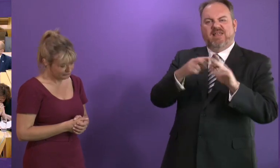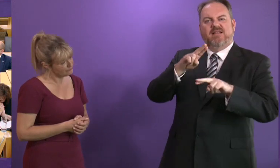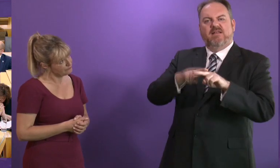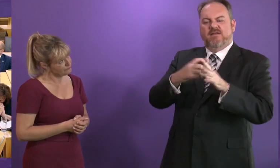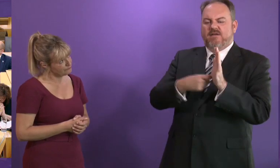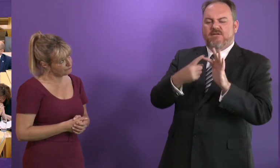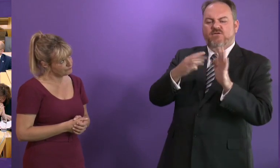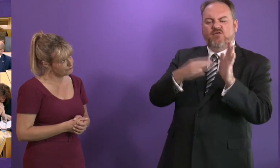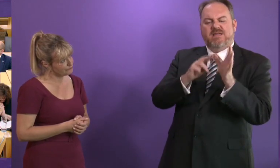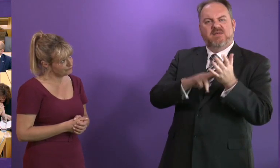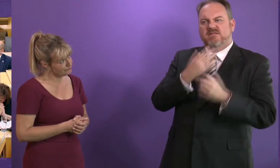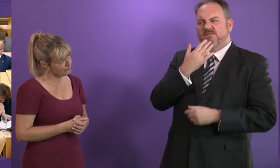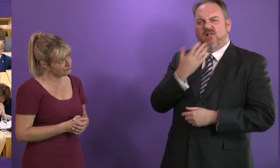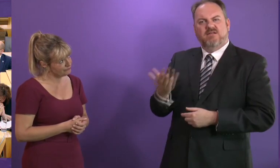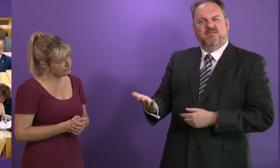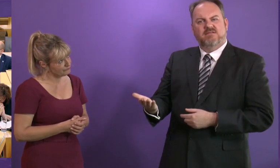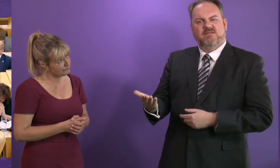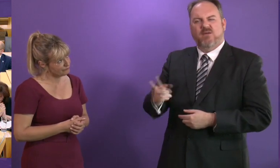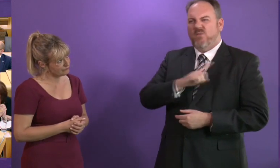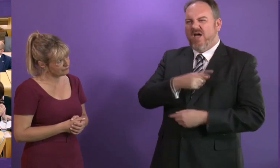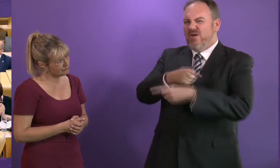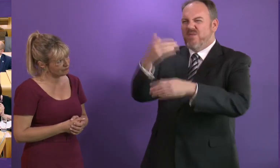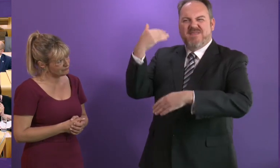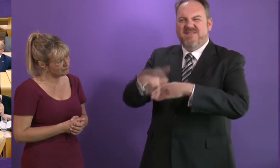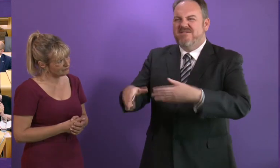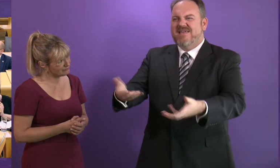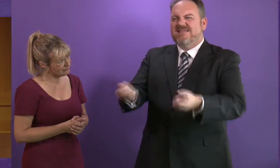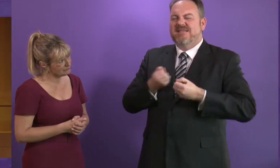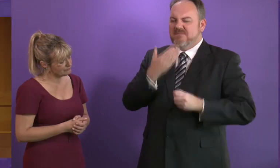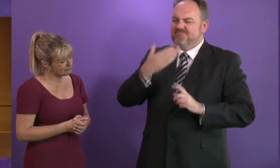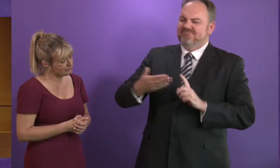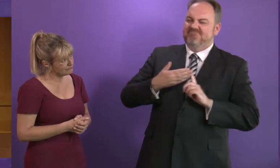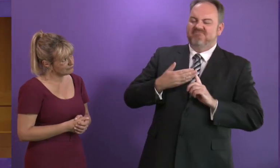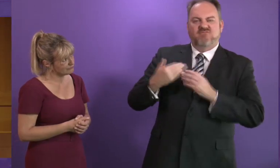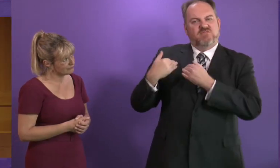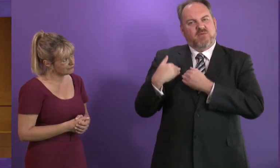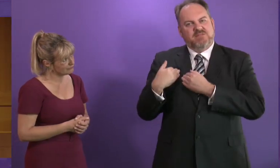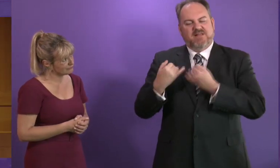in the Scottish Government ever accepts responsibility for the failure of their key policies?